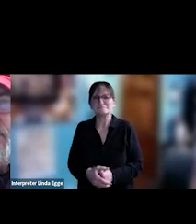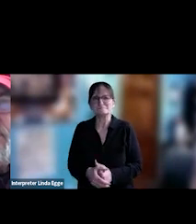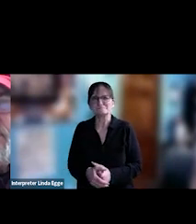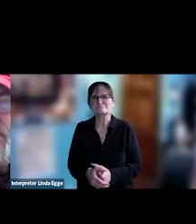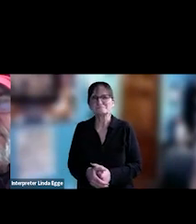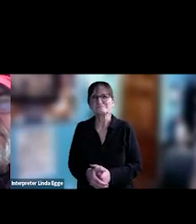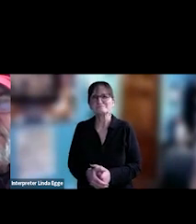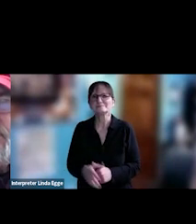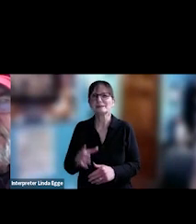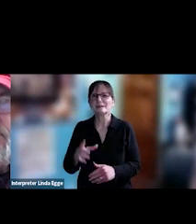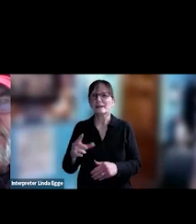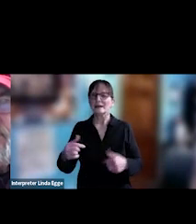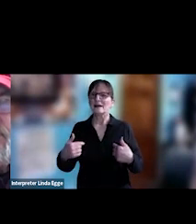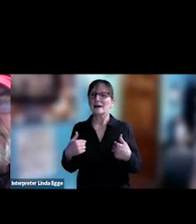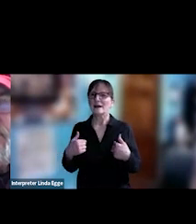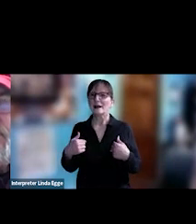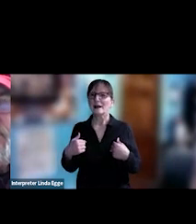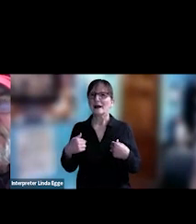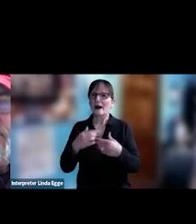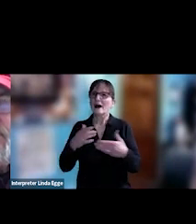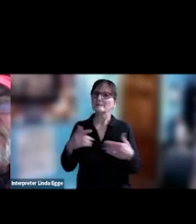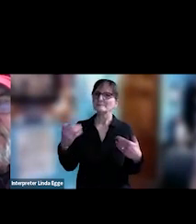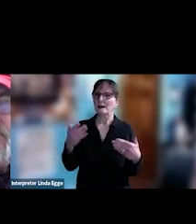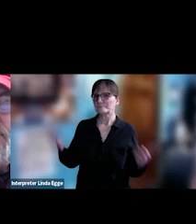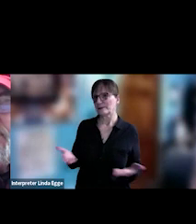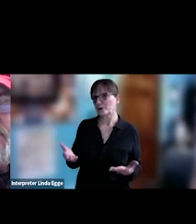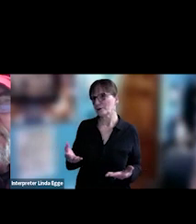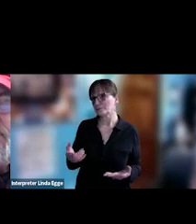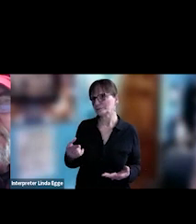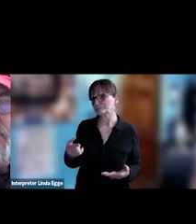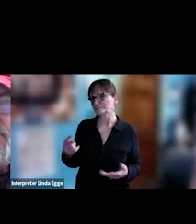And I, here, I have worked with individuals,